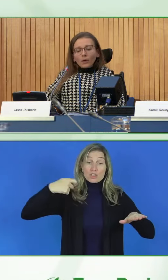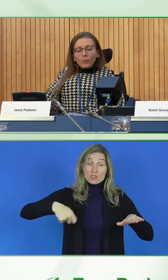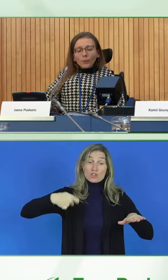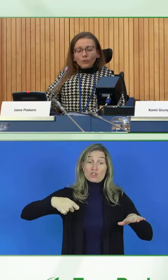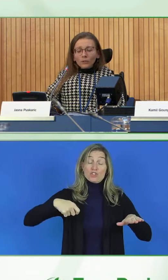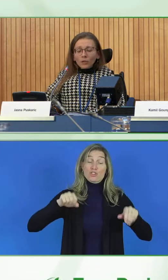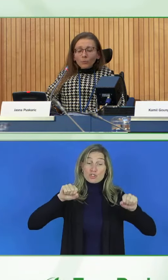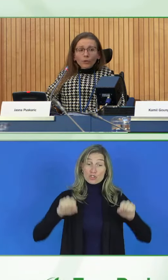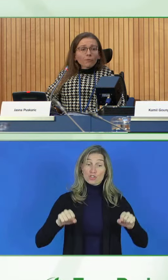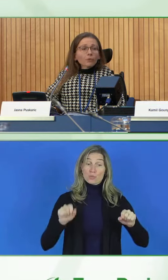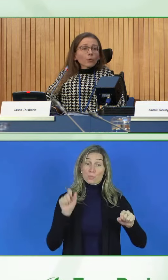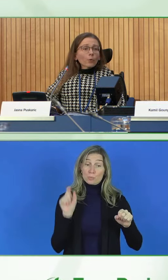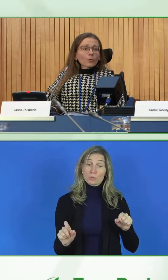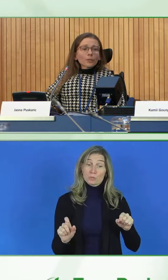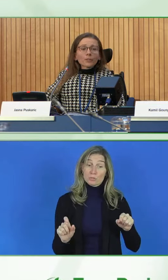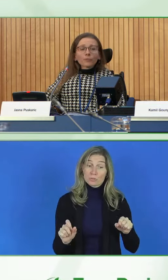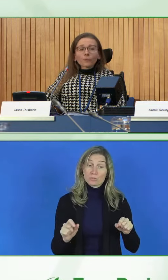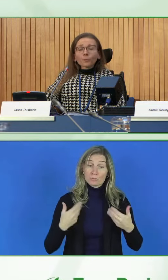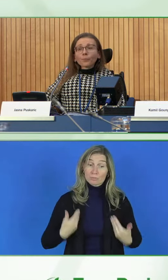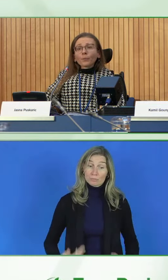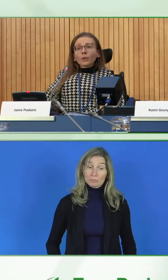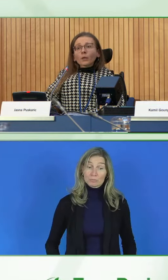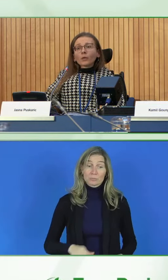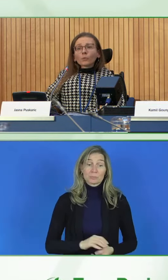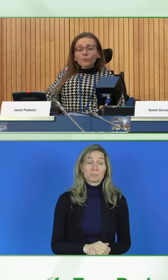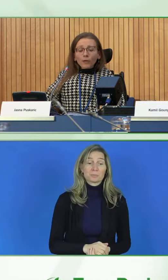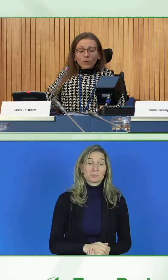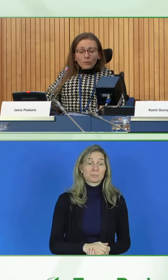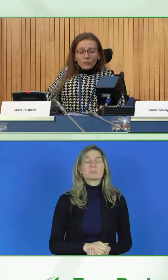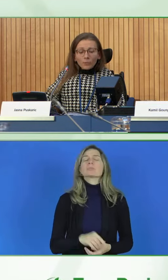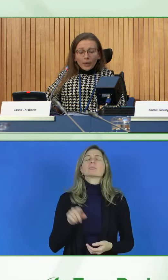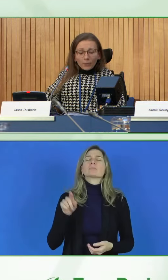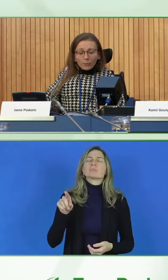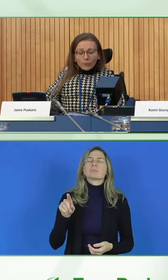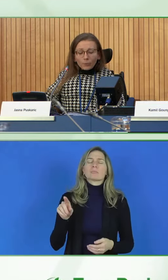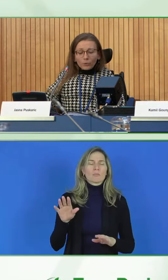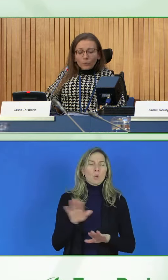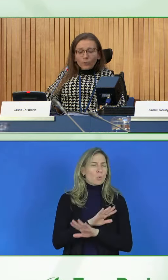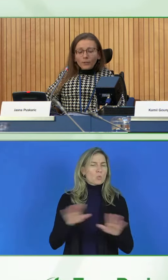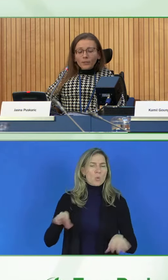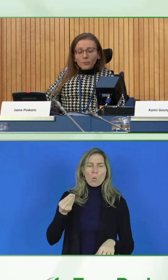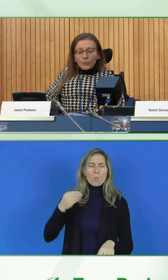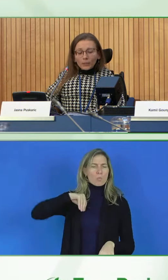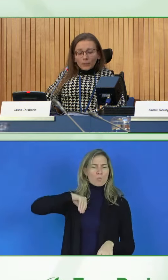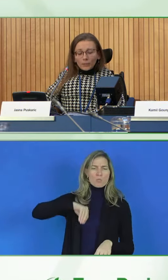About the nonprofit cooperative. It was founded by people with disabilities.